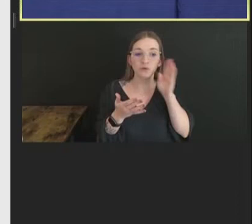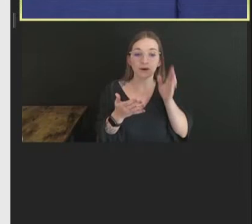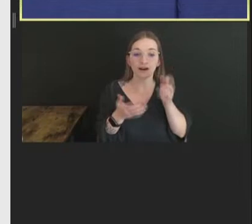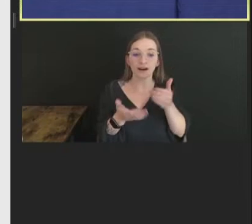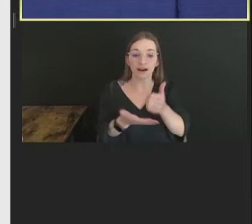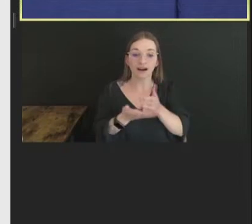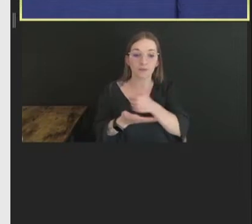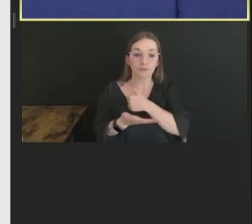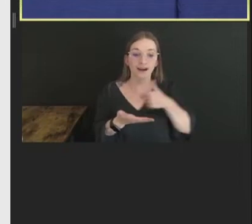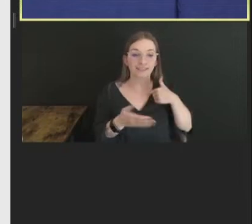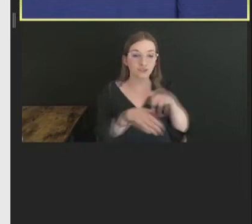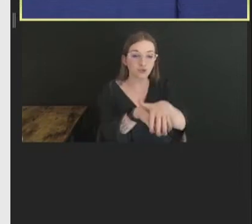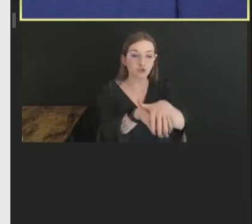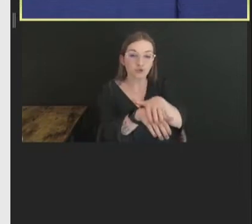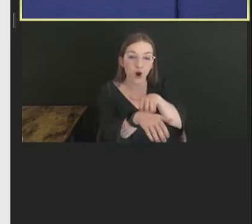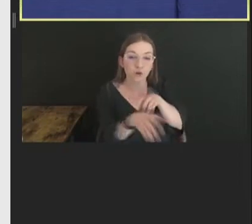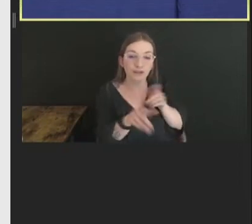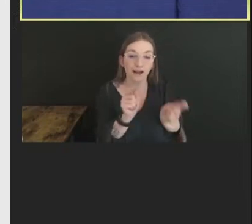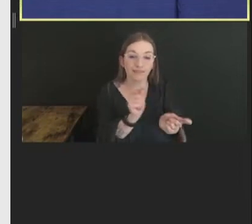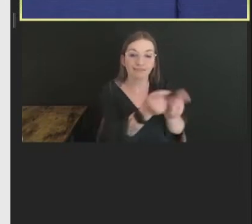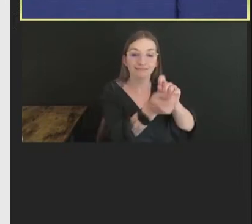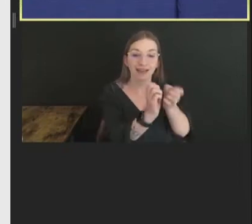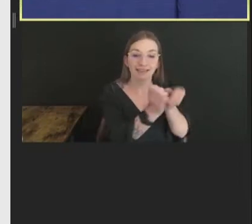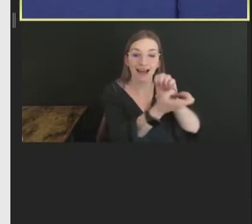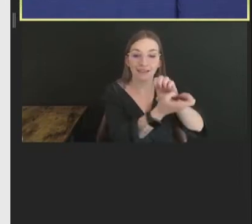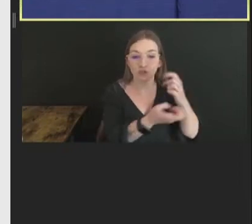Kirsten Lyke: Yeah. And so I would -- I would purchase a little bit differently and